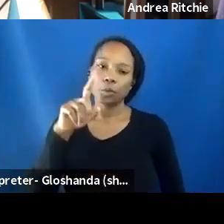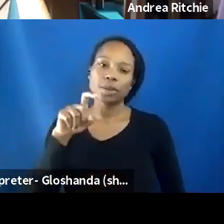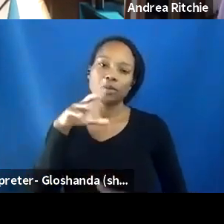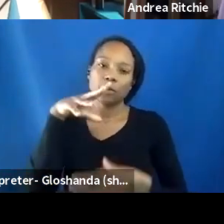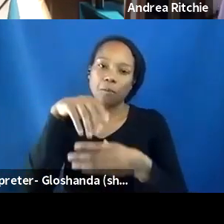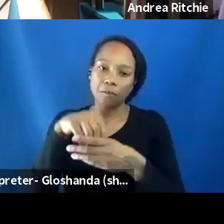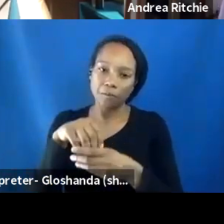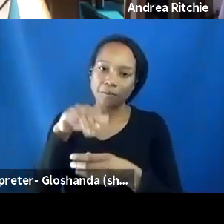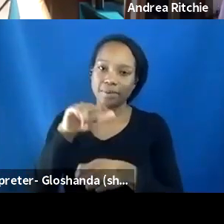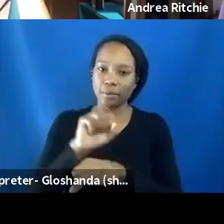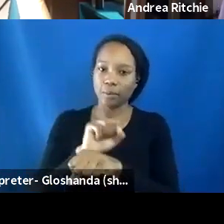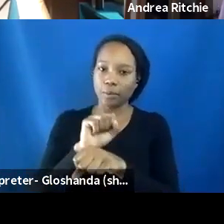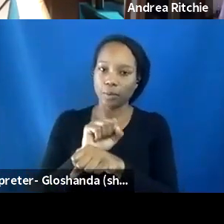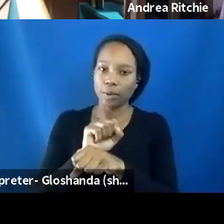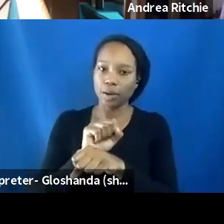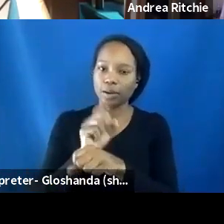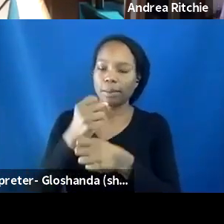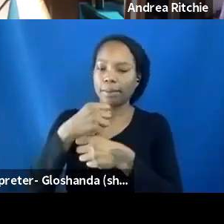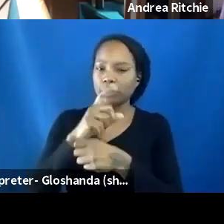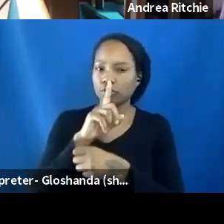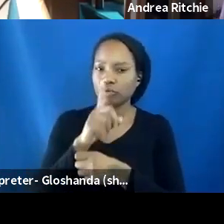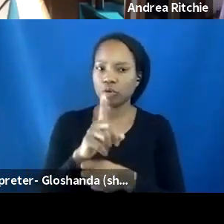transferring the same function to other people.